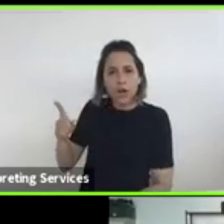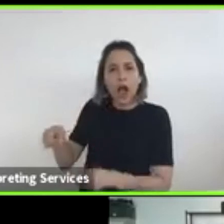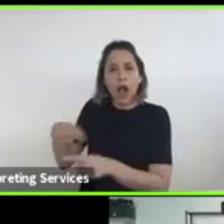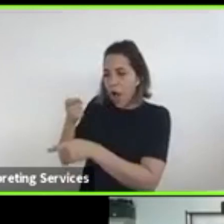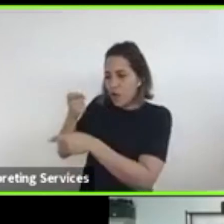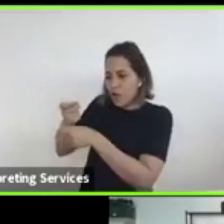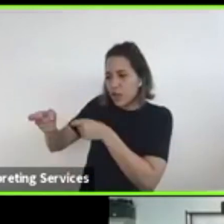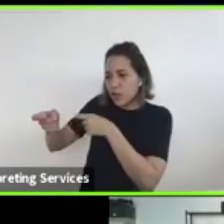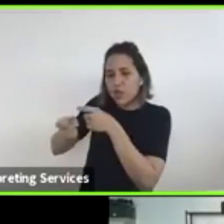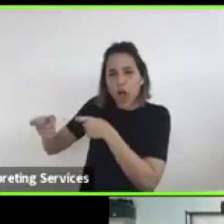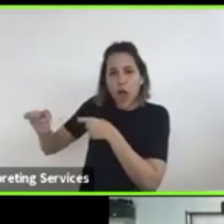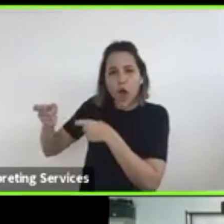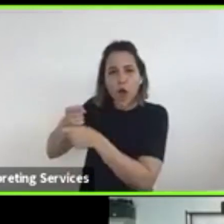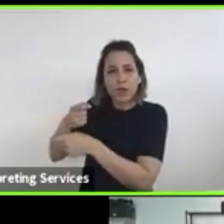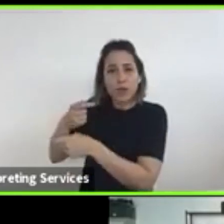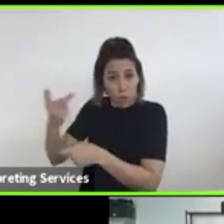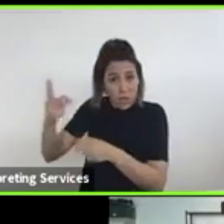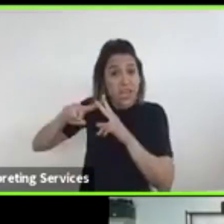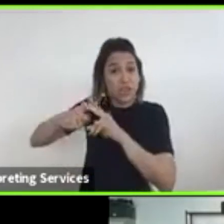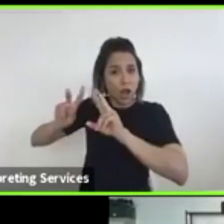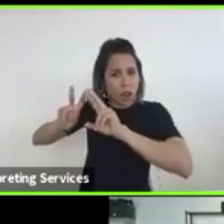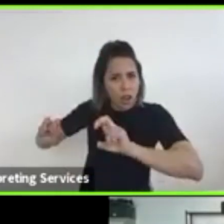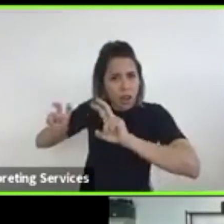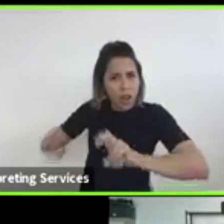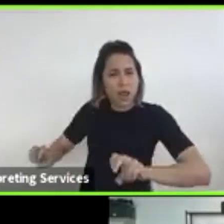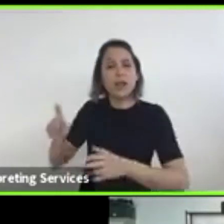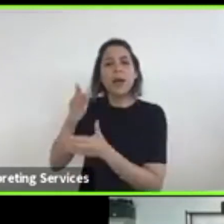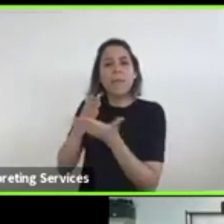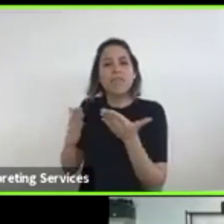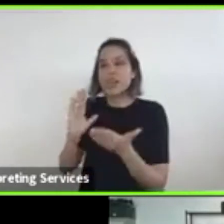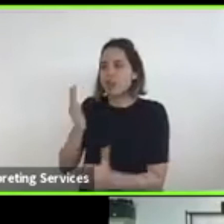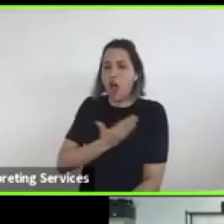LIKE, WE STARTED DISSECTING SOME OF, LIKE, THE SAYINGS OUR MOTHERS SAY TO US